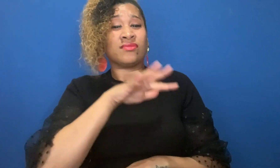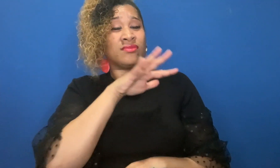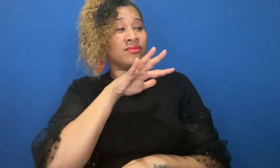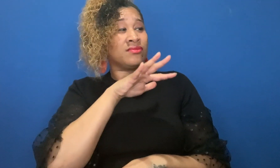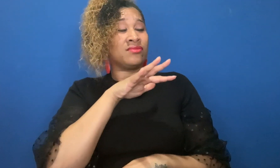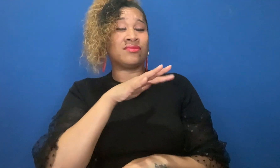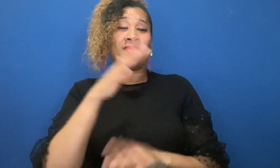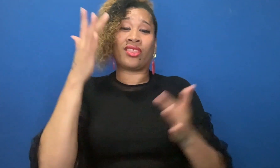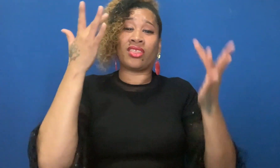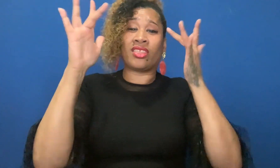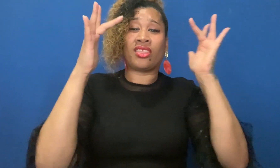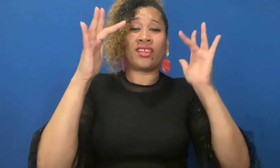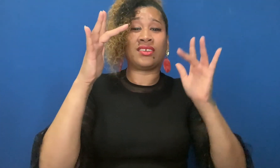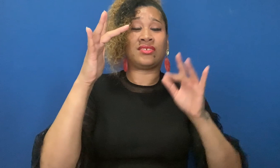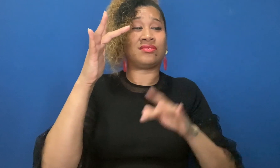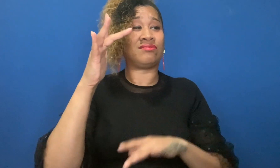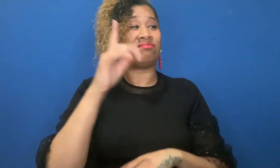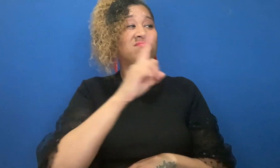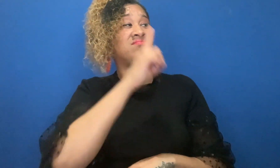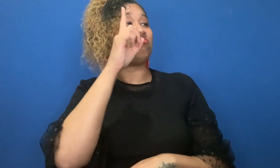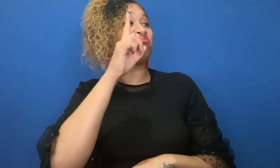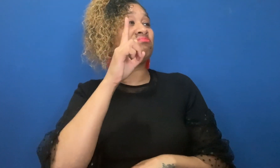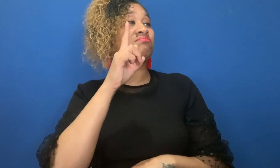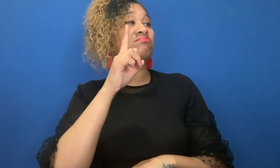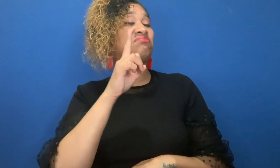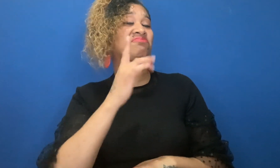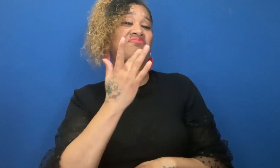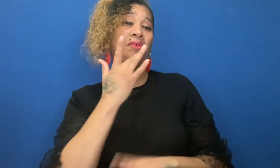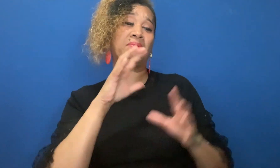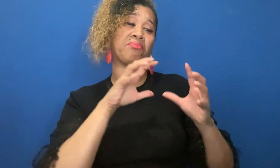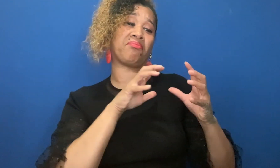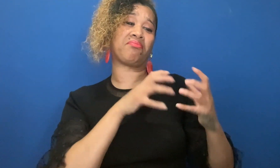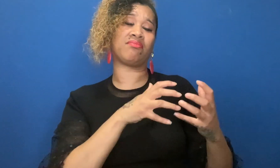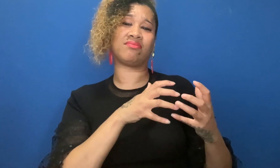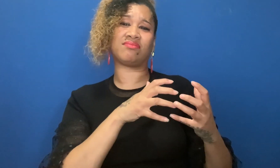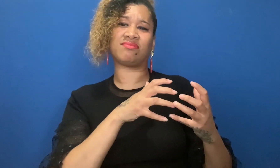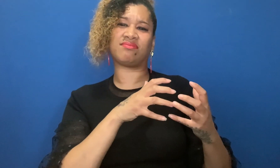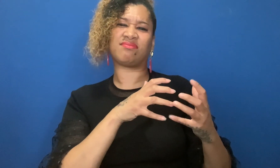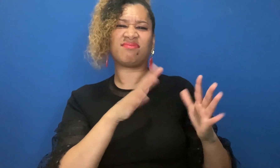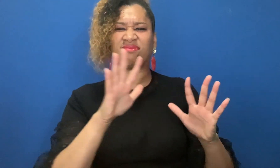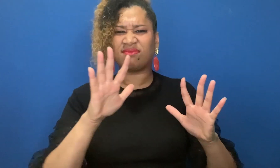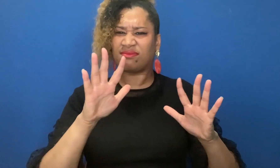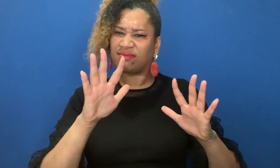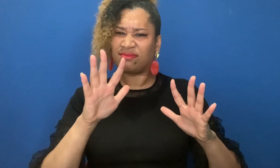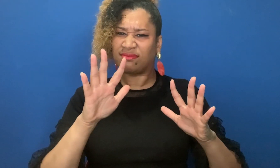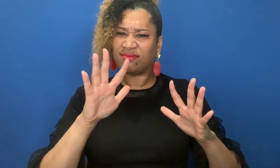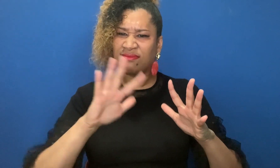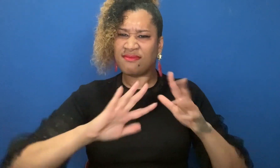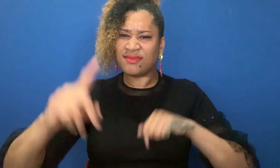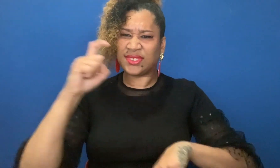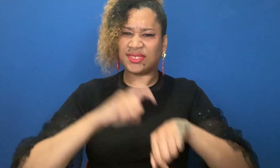As for those egotistic, intellectual groups that practice favoritism,